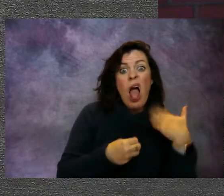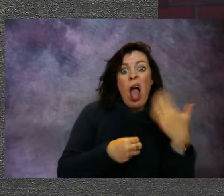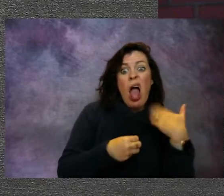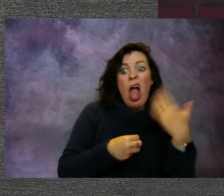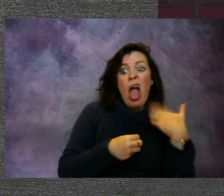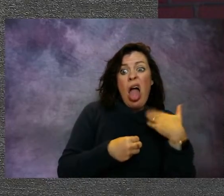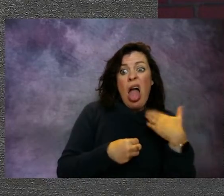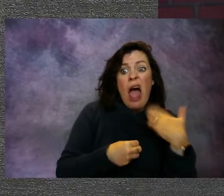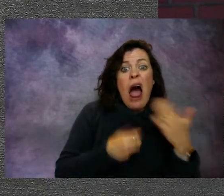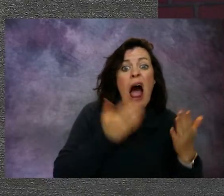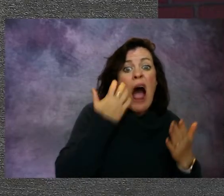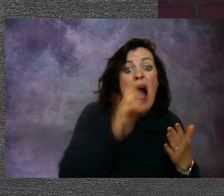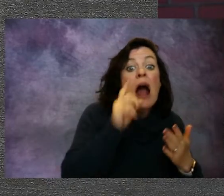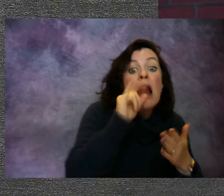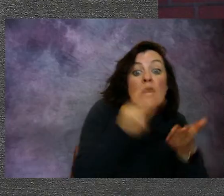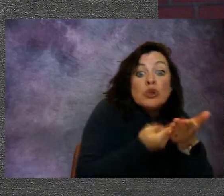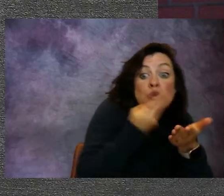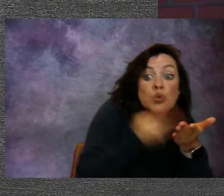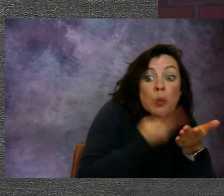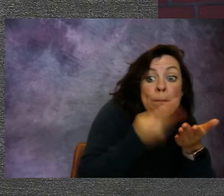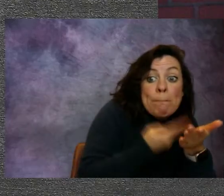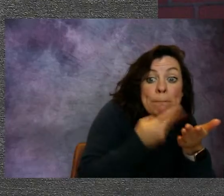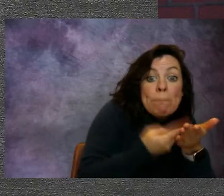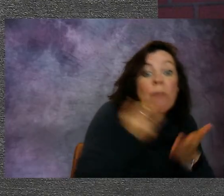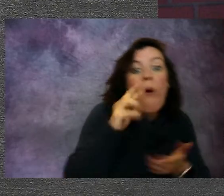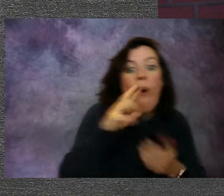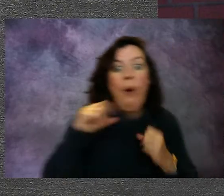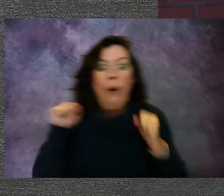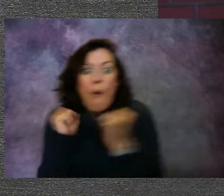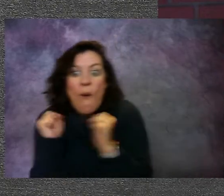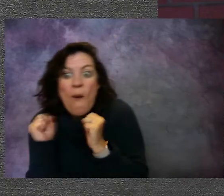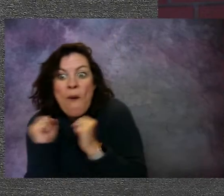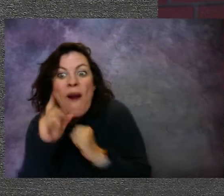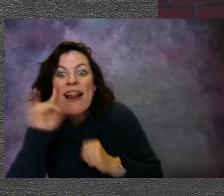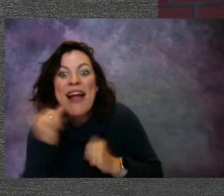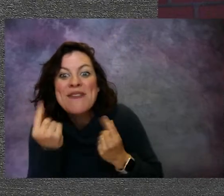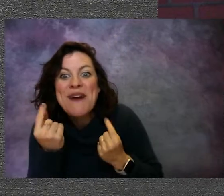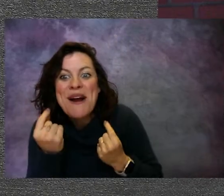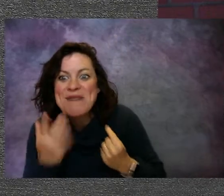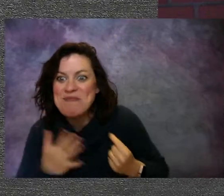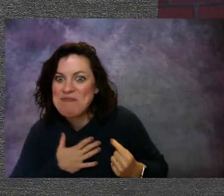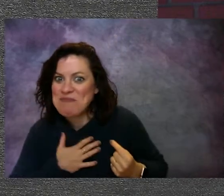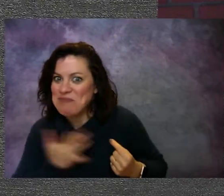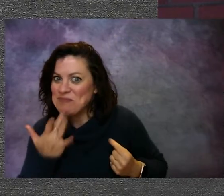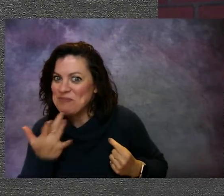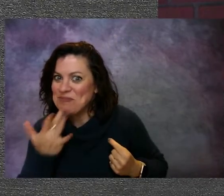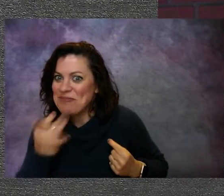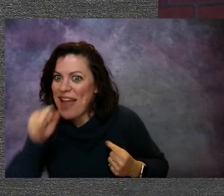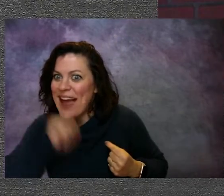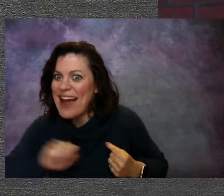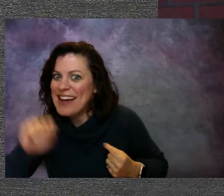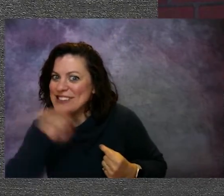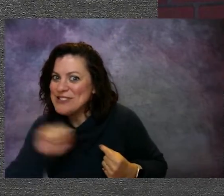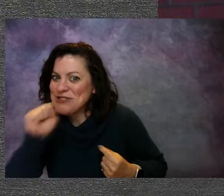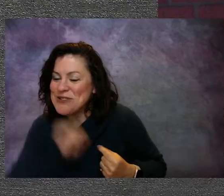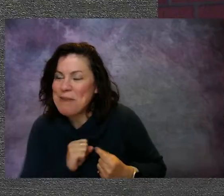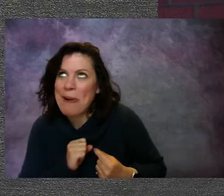or there are foods that are really cold, like ice cream, which is one of my favorite foods.